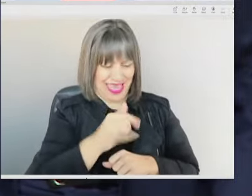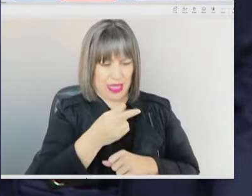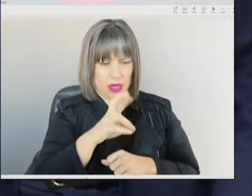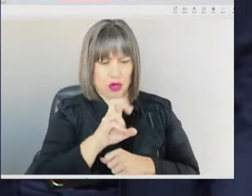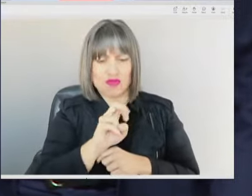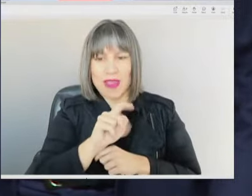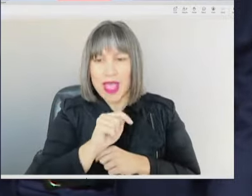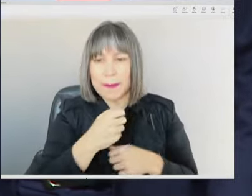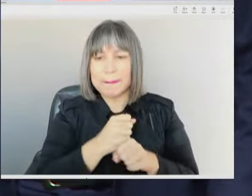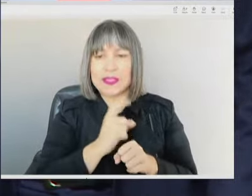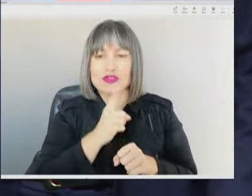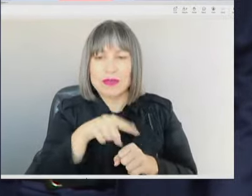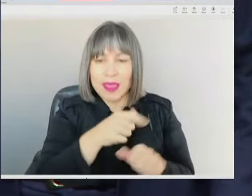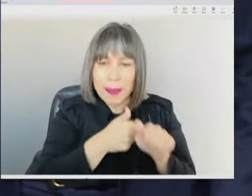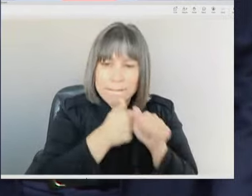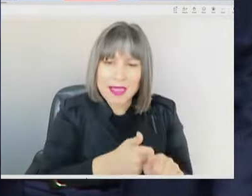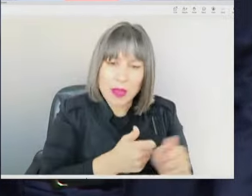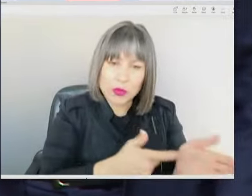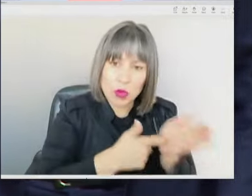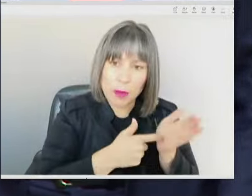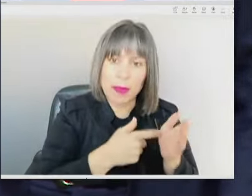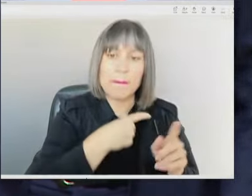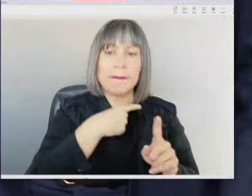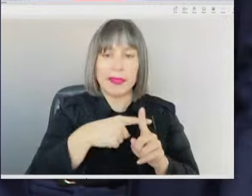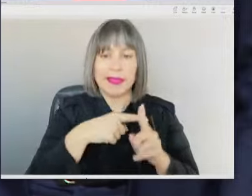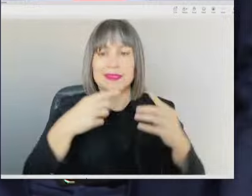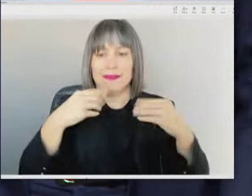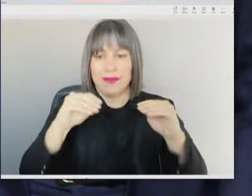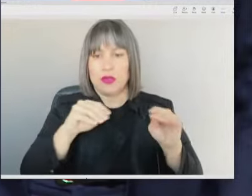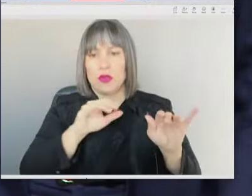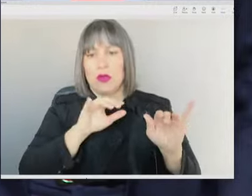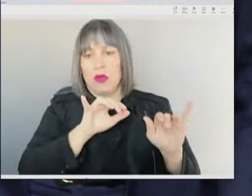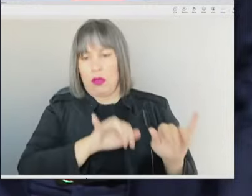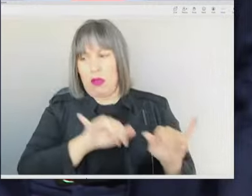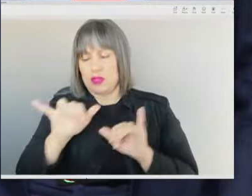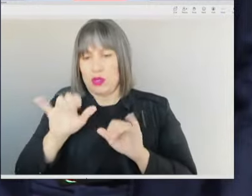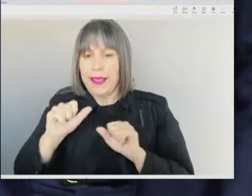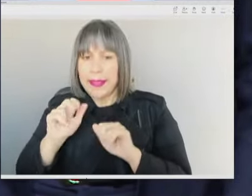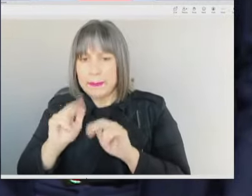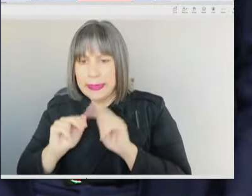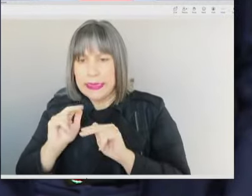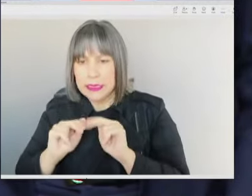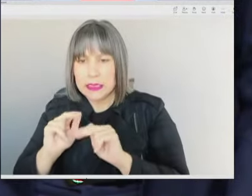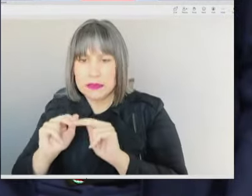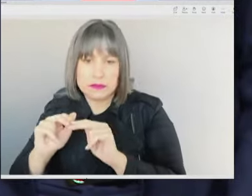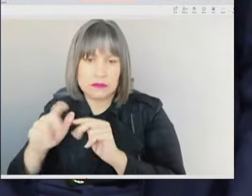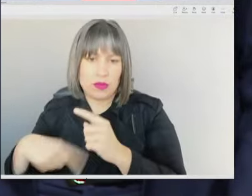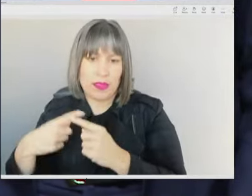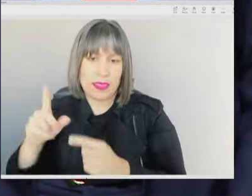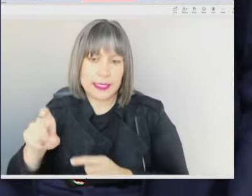with the requirements and the vendors also can build, you know, in the time that they need. Female Speaker: So that's savings off of what